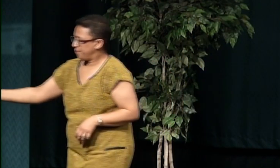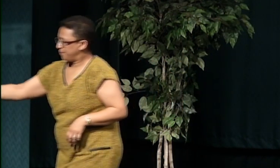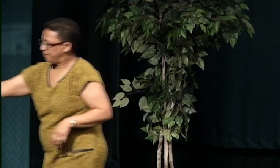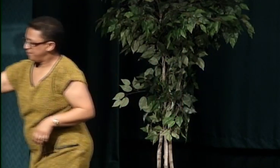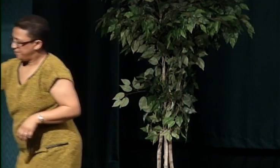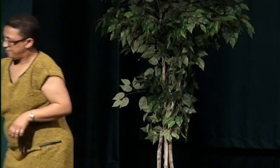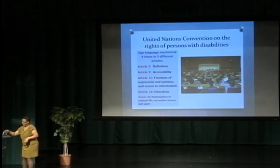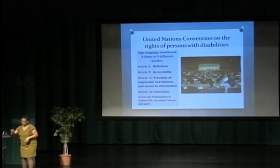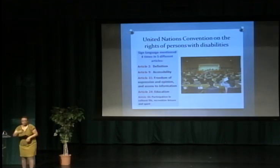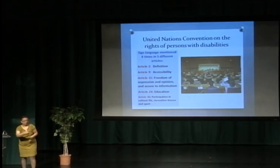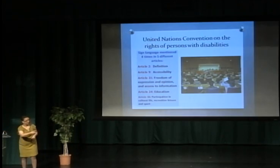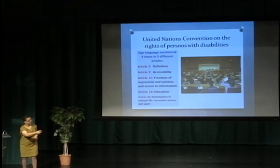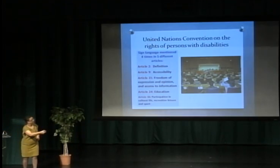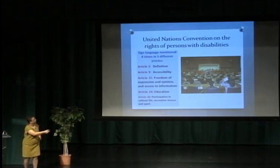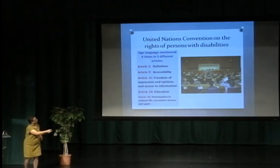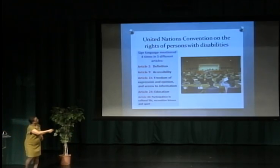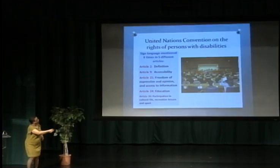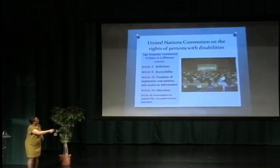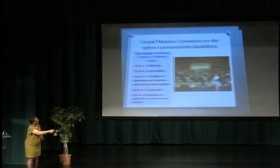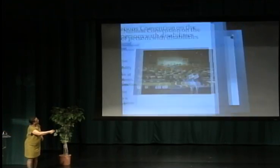And let me explain to you how that happens in South Africa.